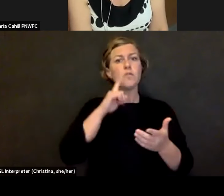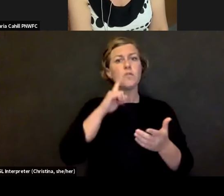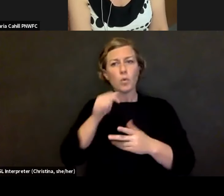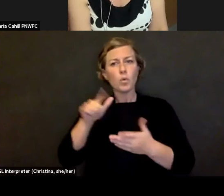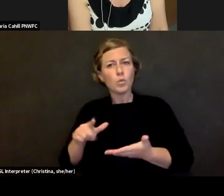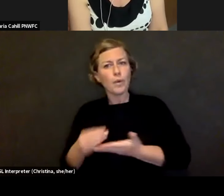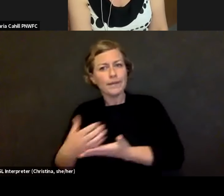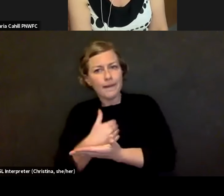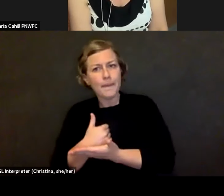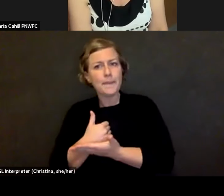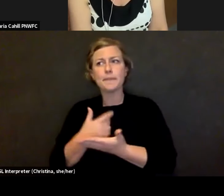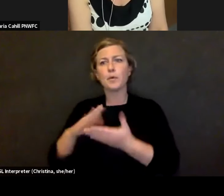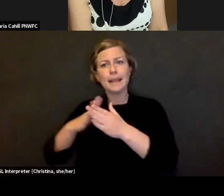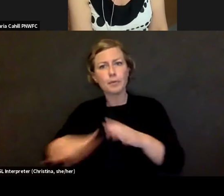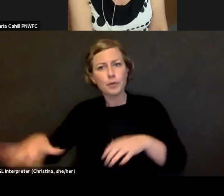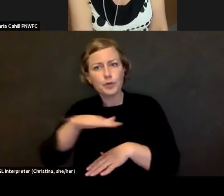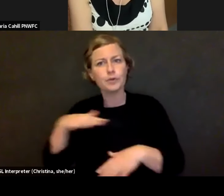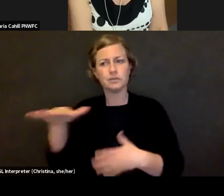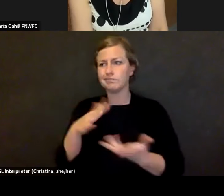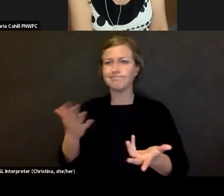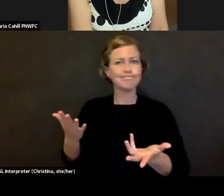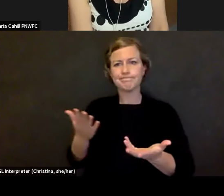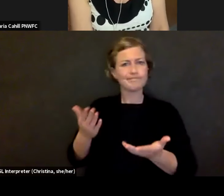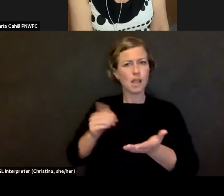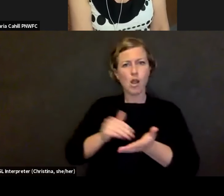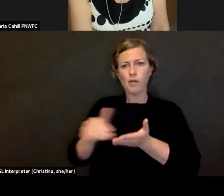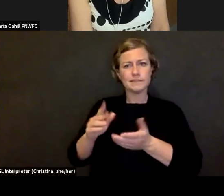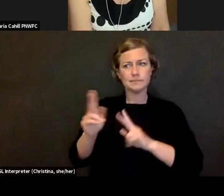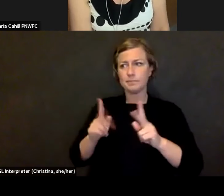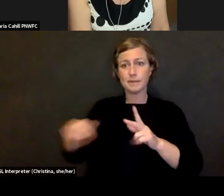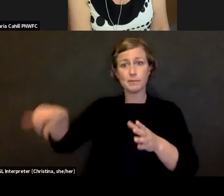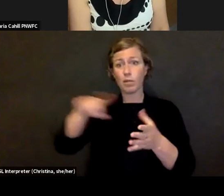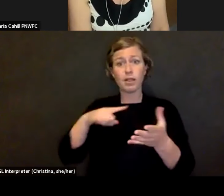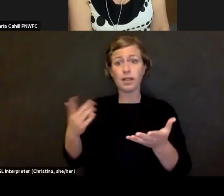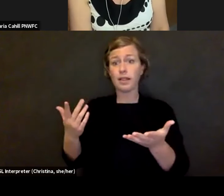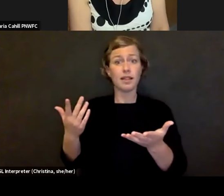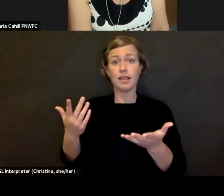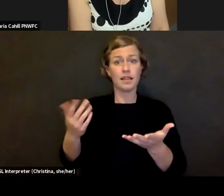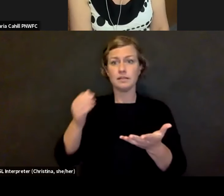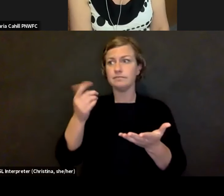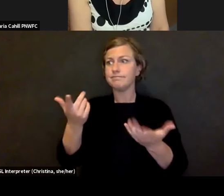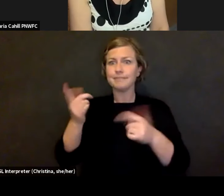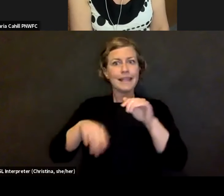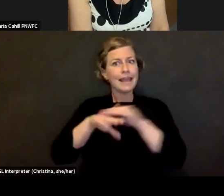big thing. There are a lot of issues